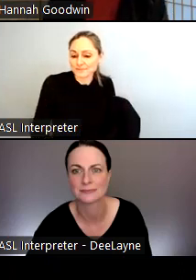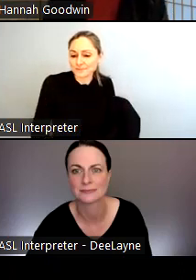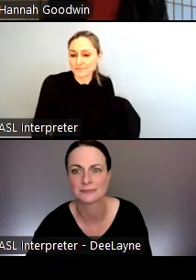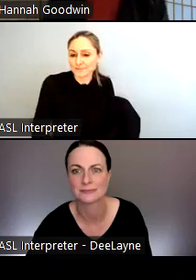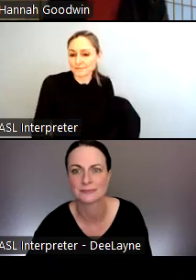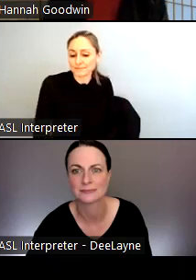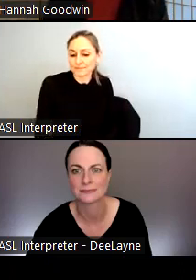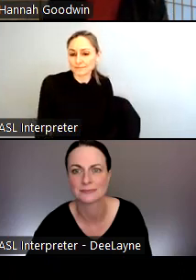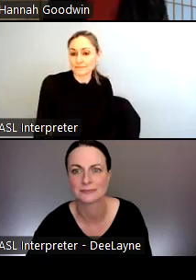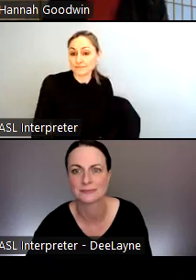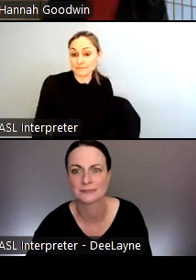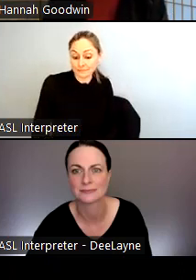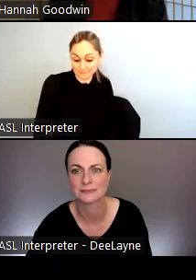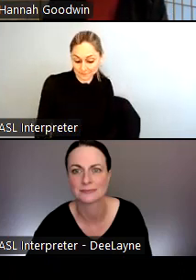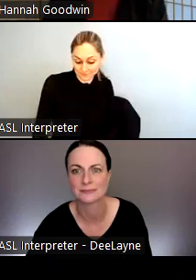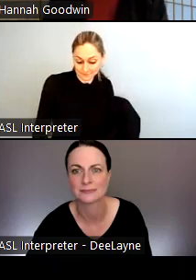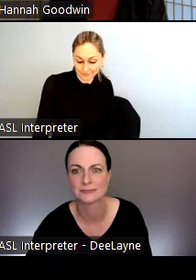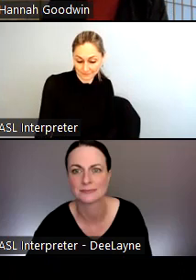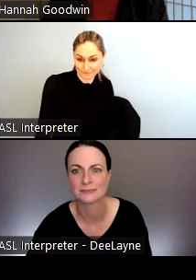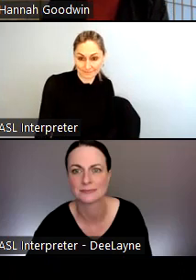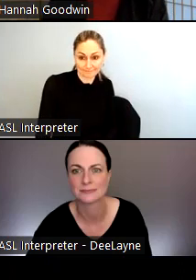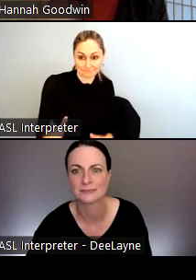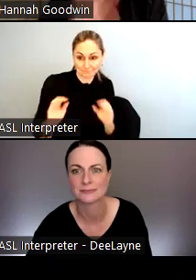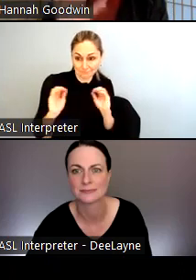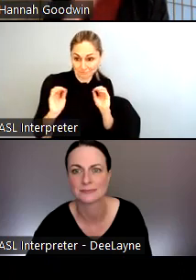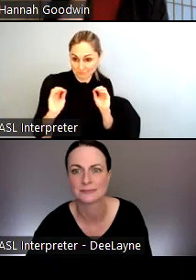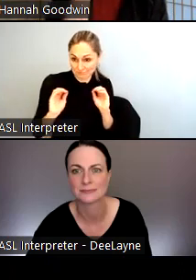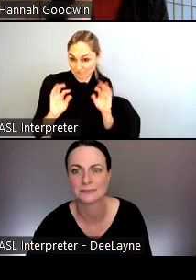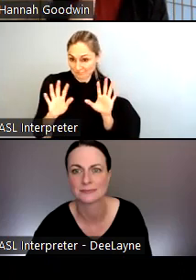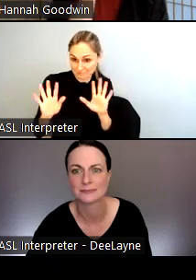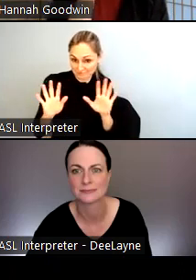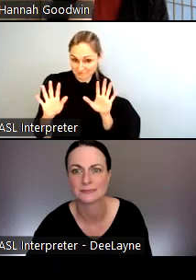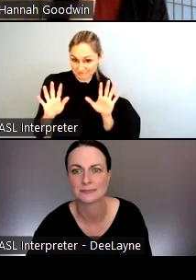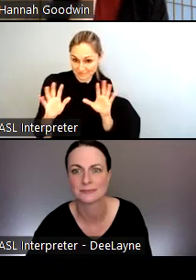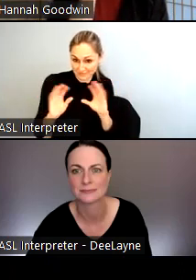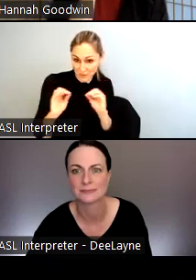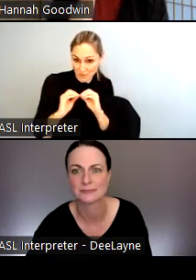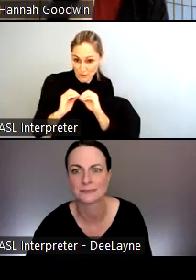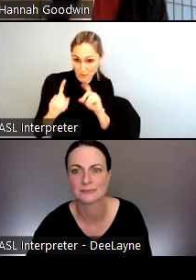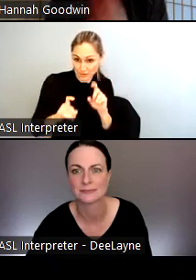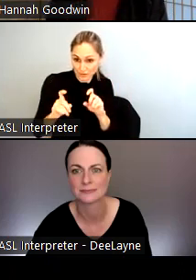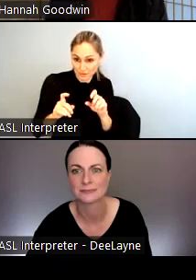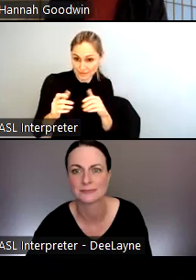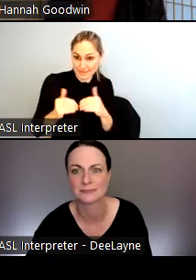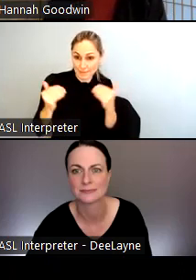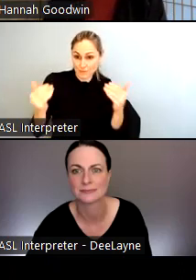And no more. If there are no questions here, we can move on to the next one.